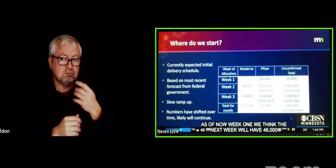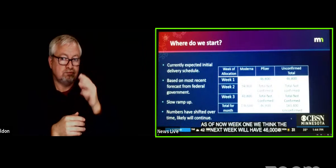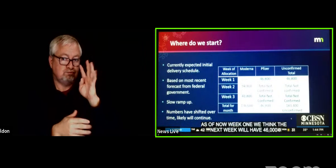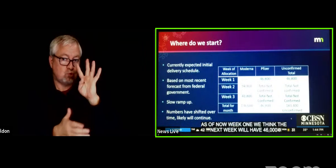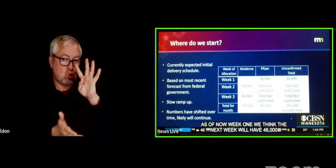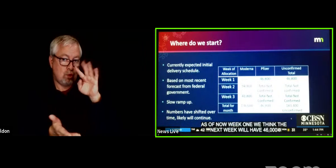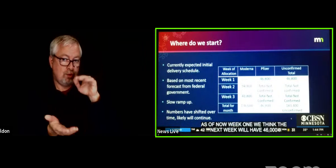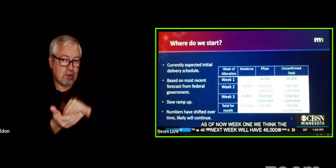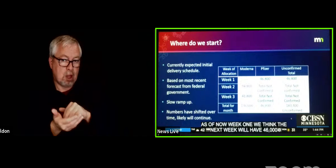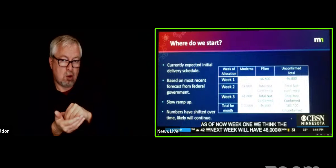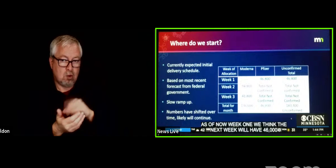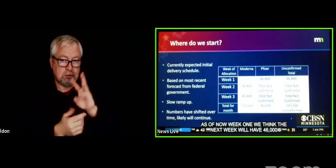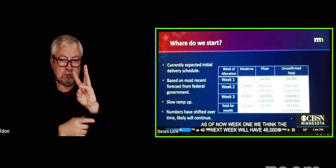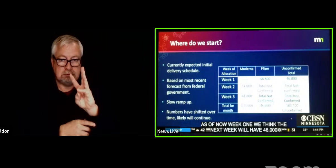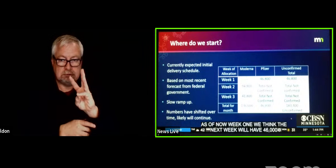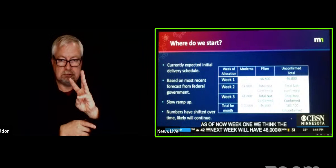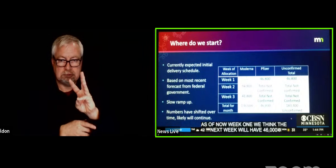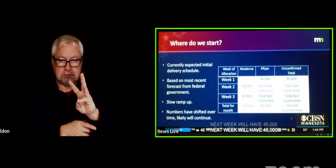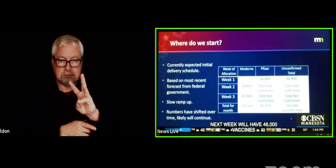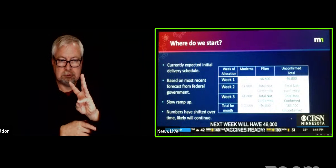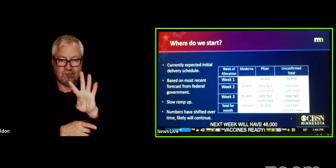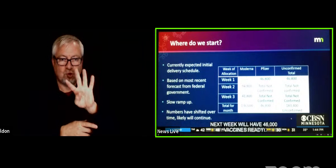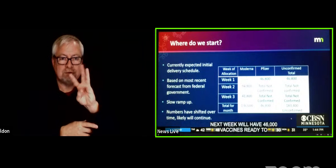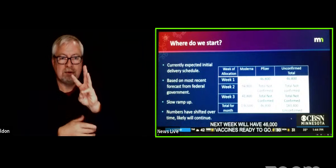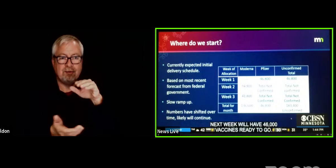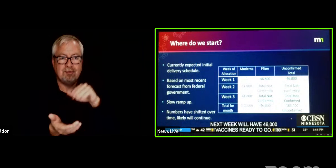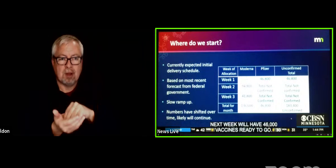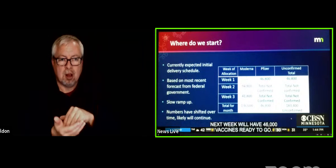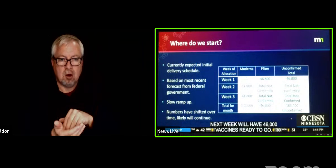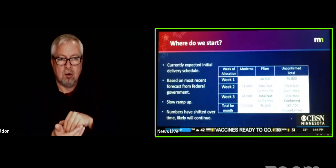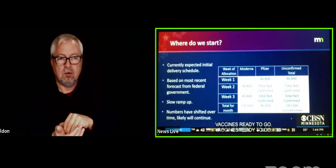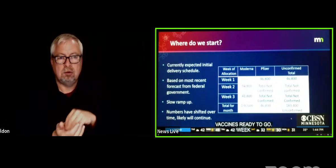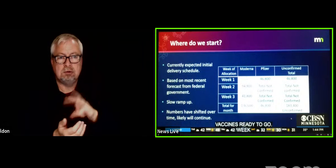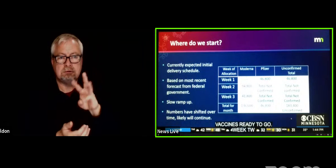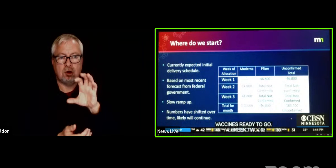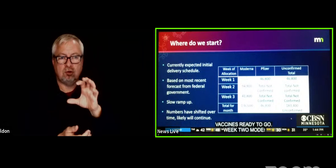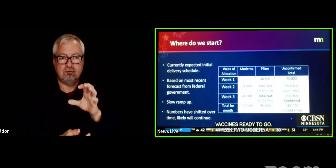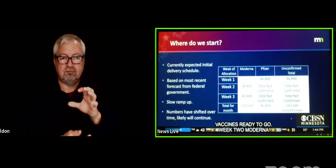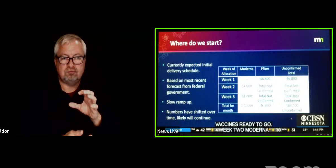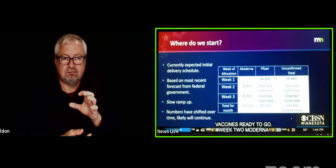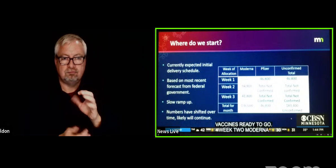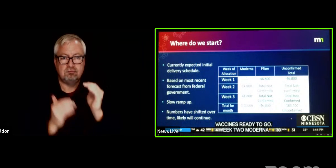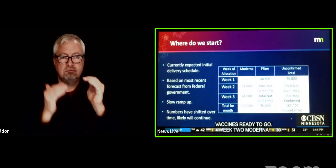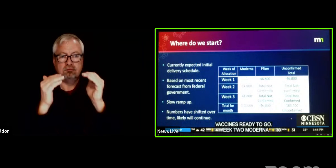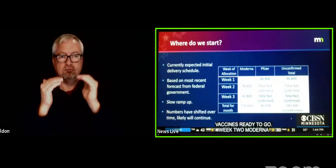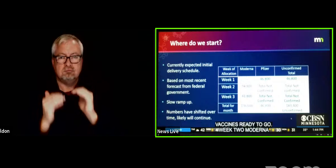WEEK 2, MODERNASTEPS IN, 94,, WEEK THREE MODERNA, 41,300.